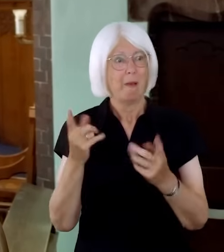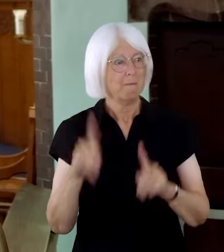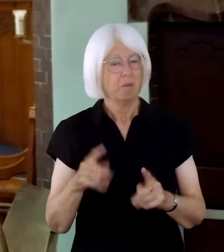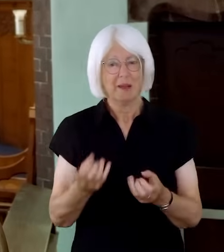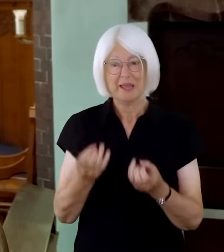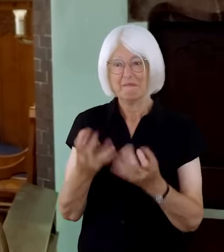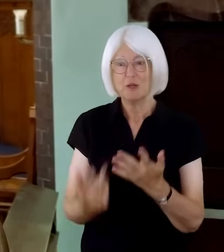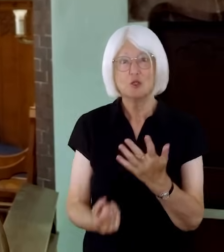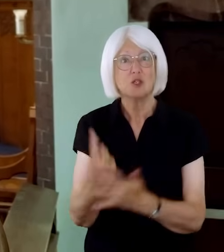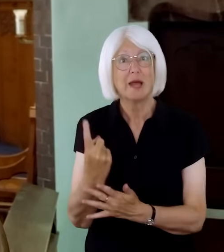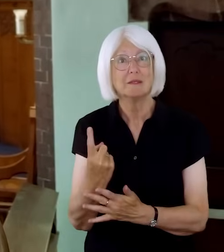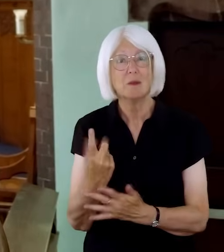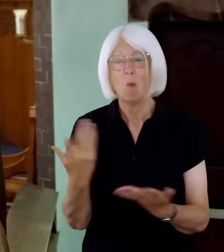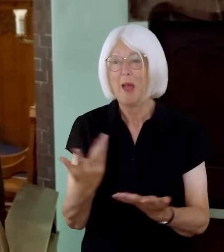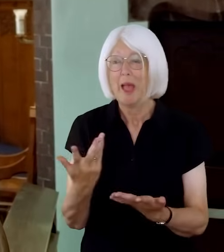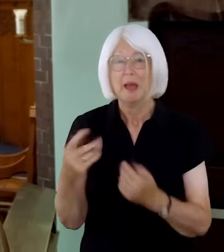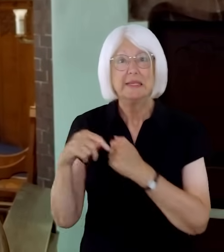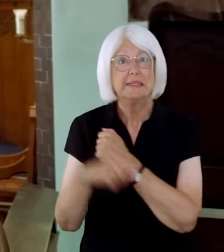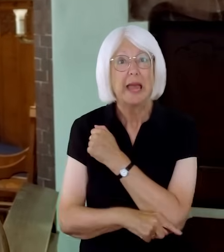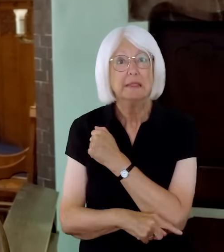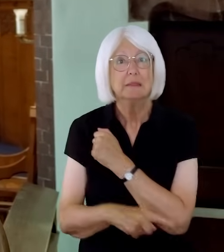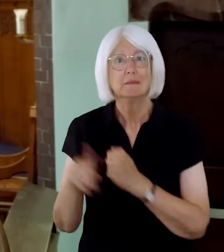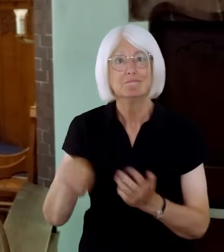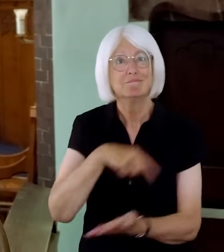are given a chance, where debts are cancelled